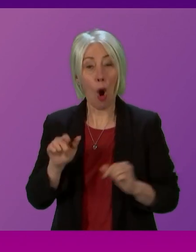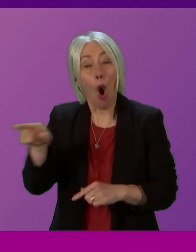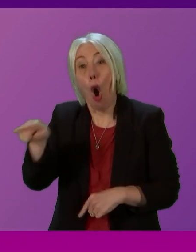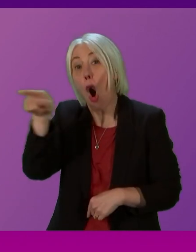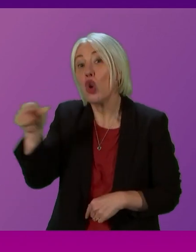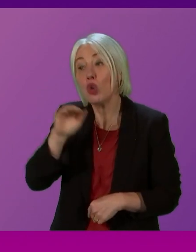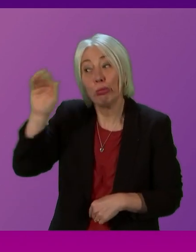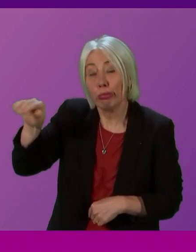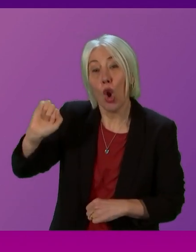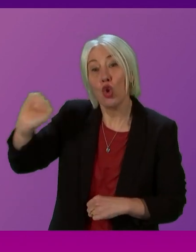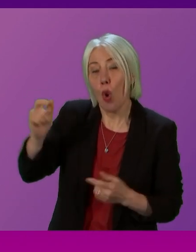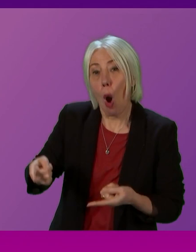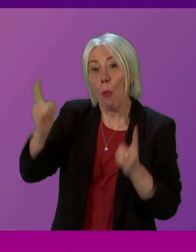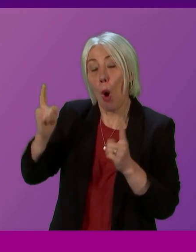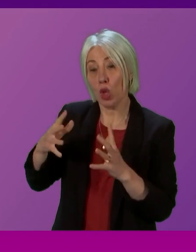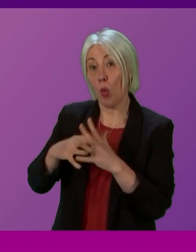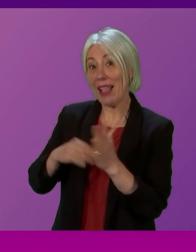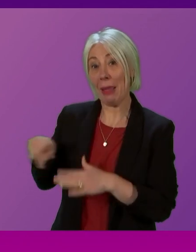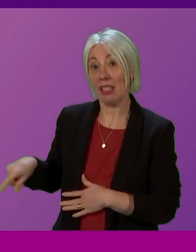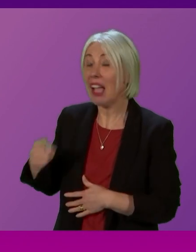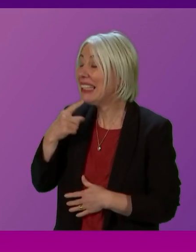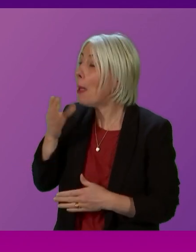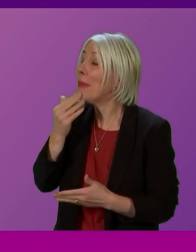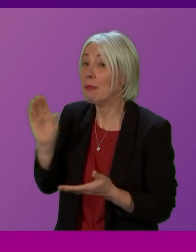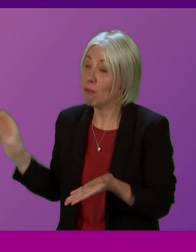at Westminster to deliver more funding for the devolved Administrations.